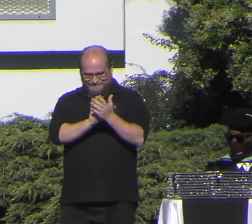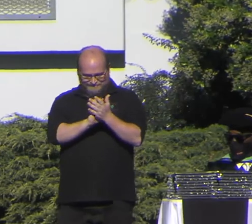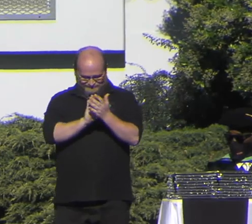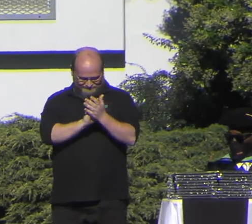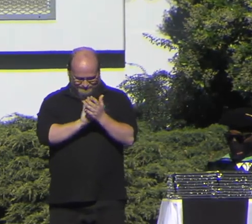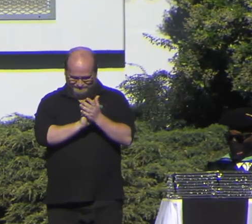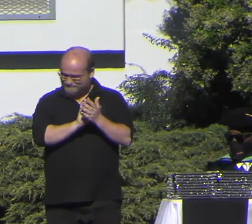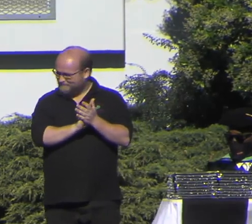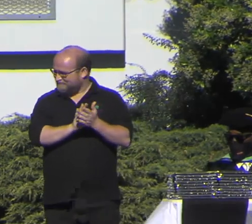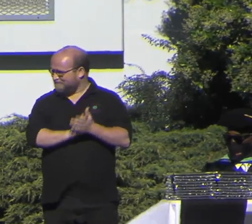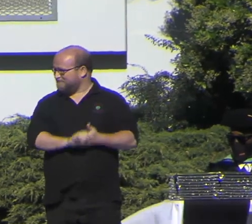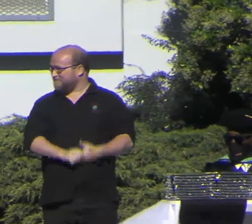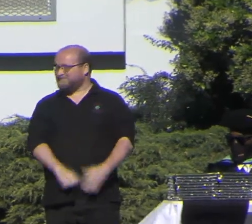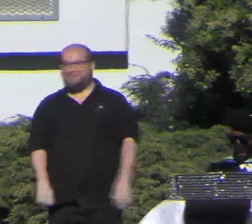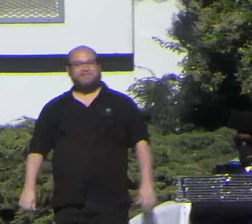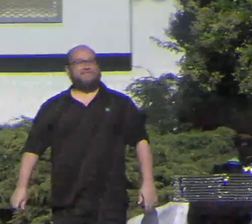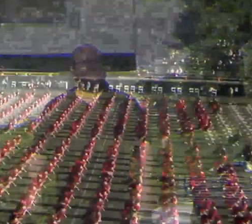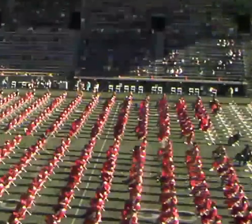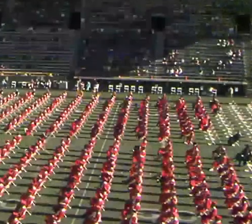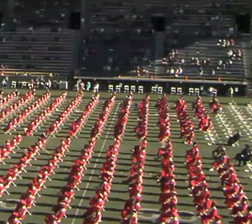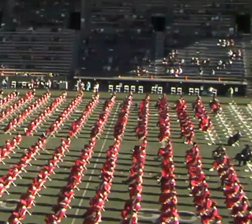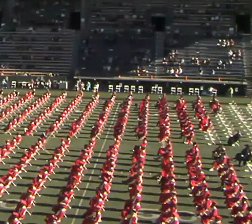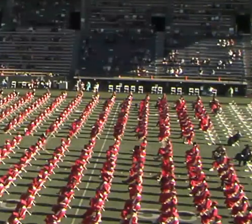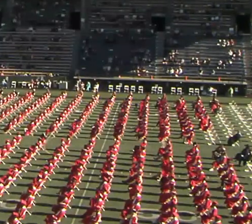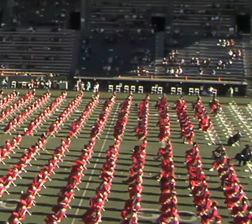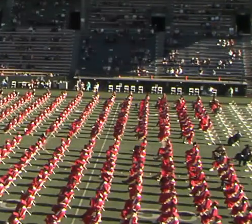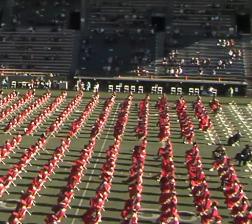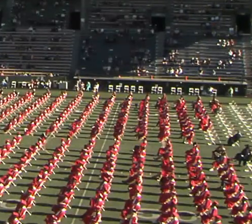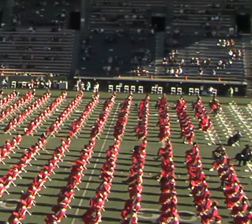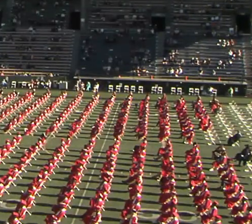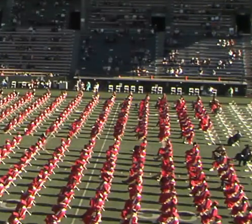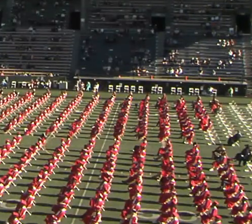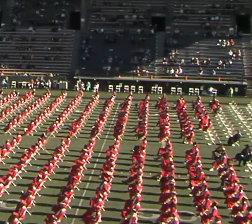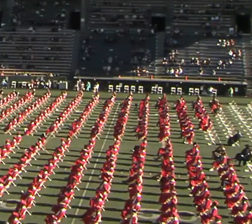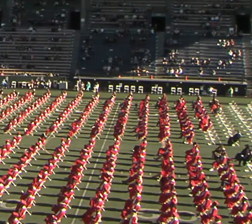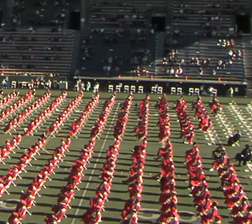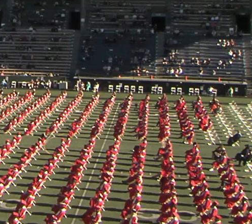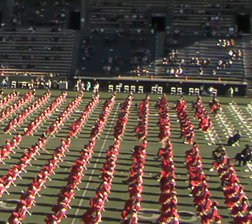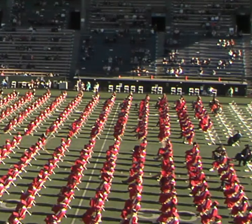Okay wow okay. Hello. It's really loud.